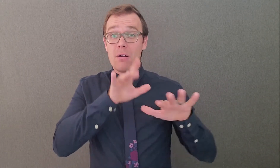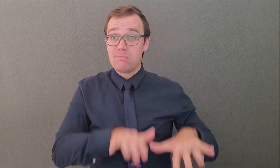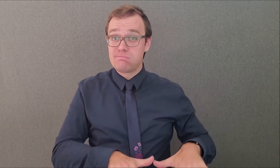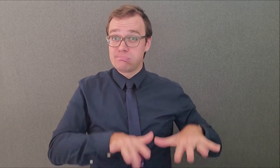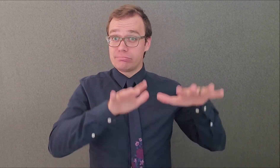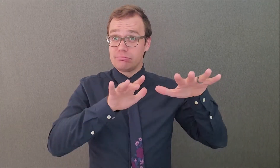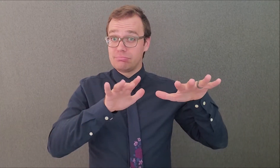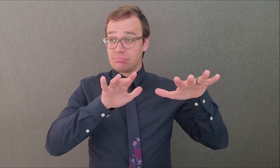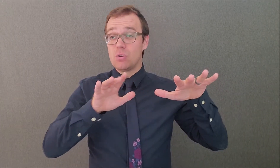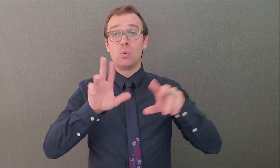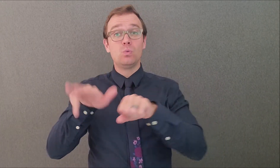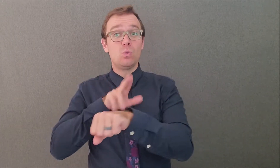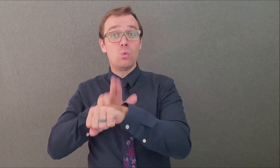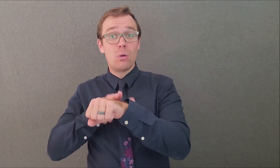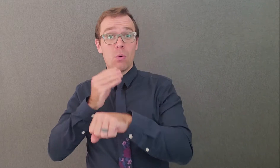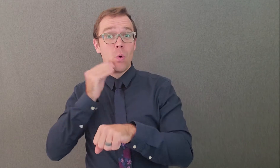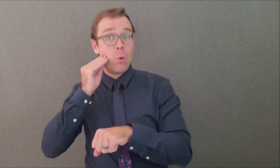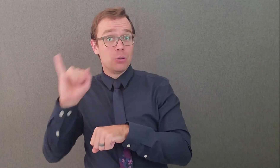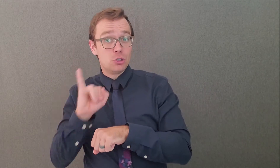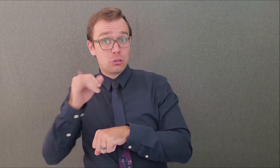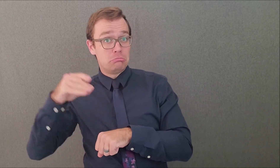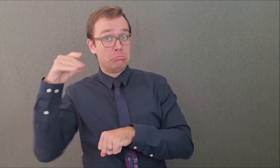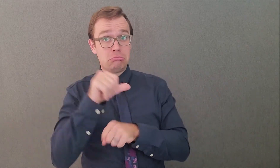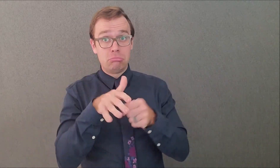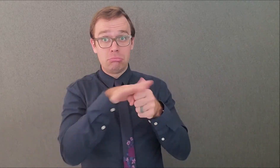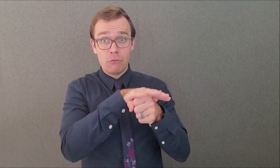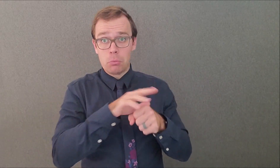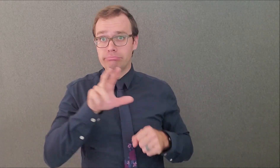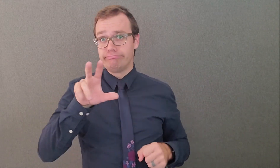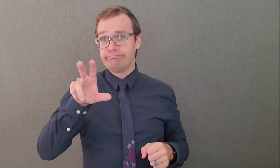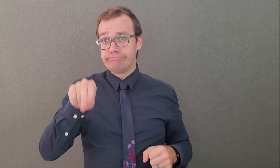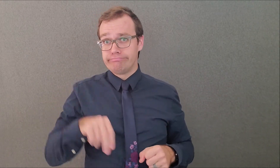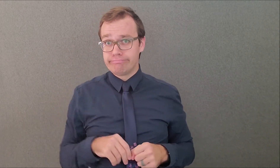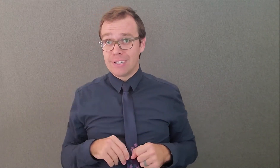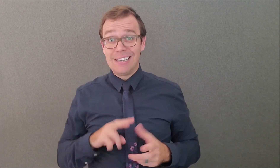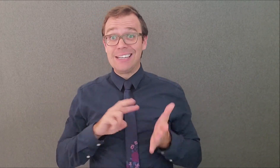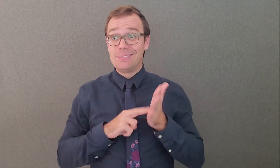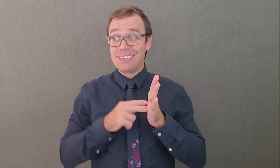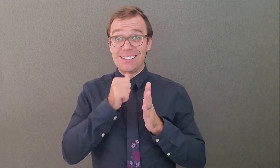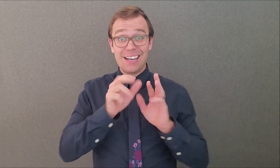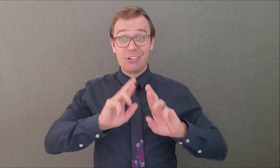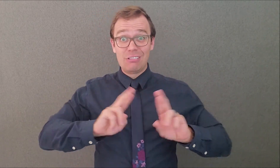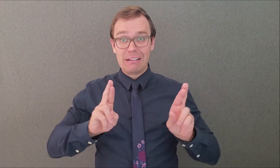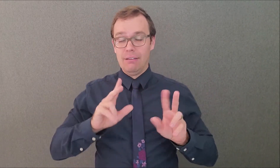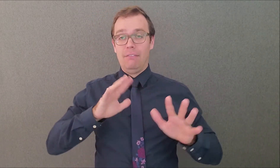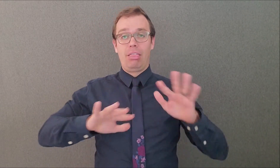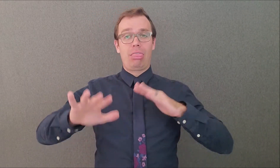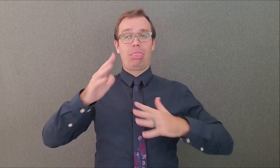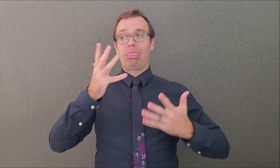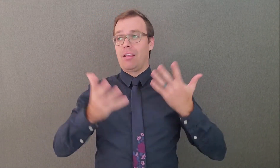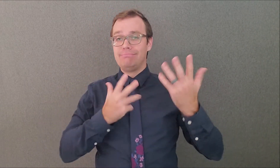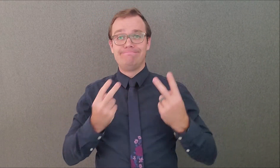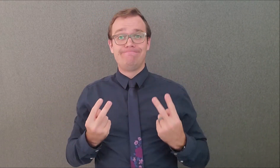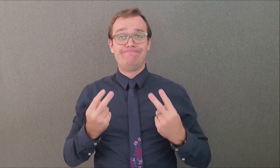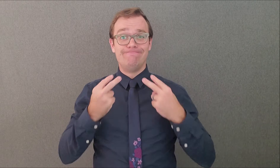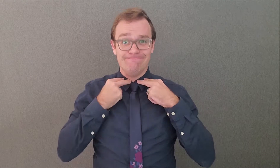by traditional homeowners' insurance policies. This can leave the unprepared exceptionally vulnerable